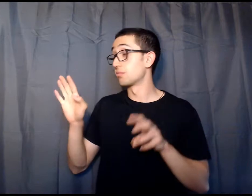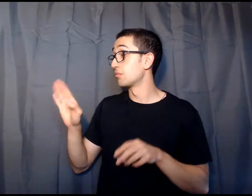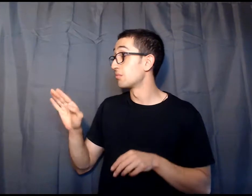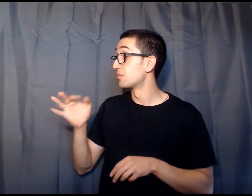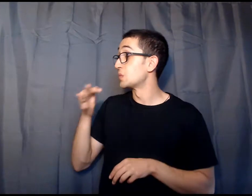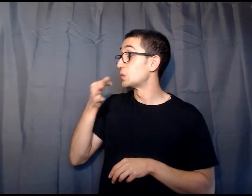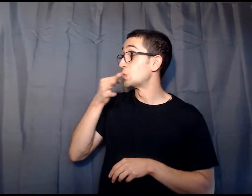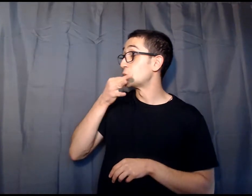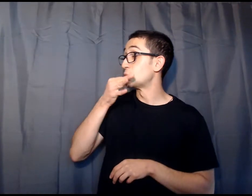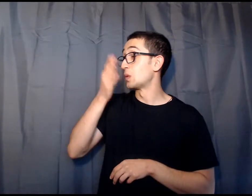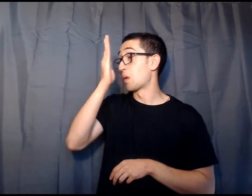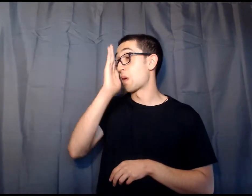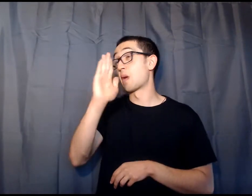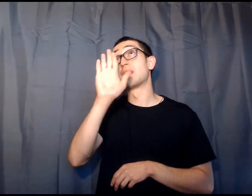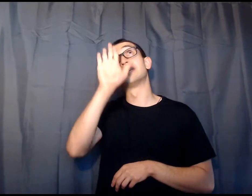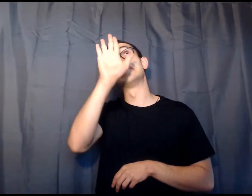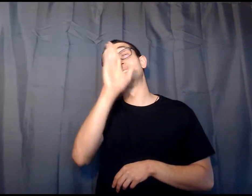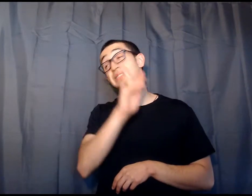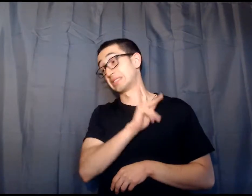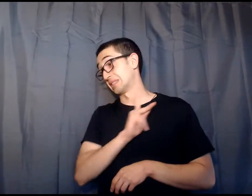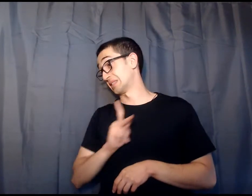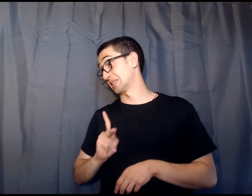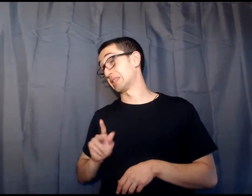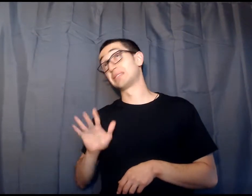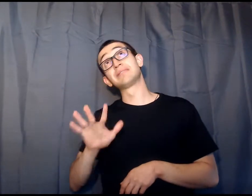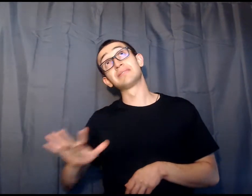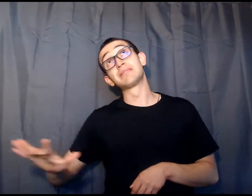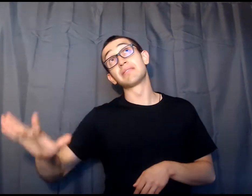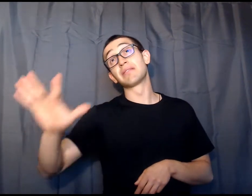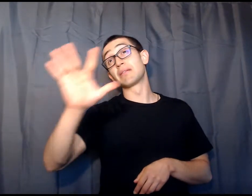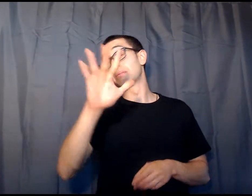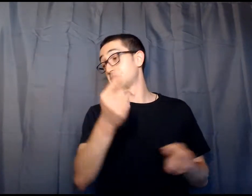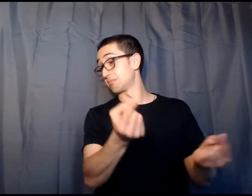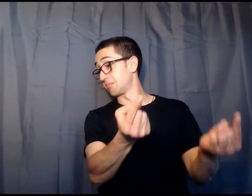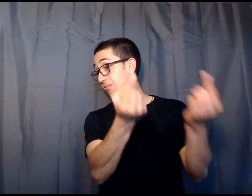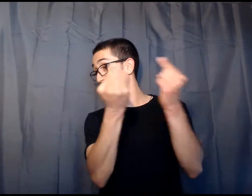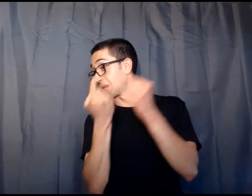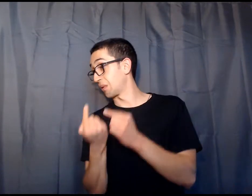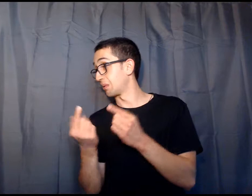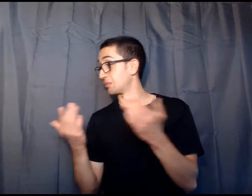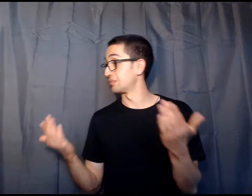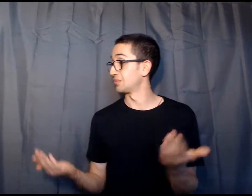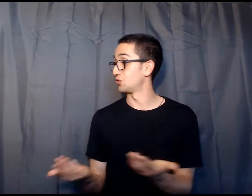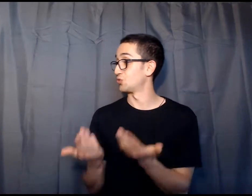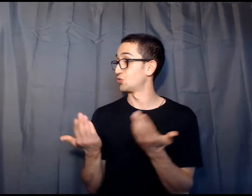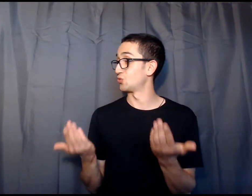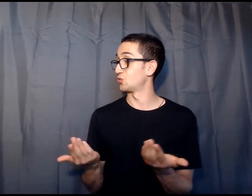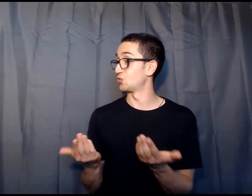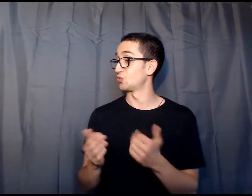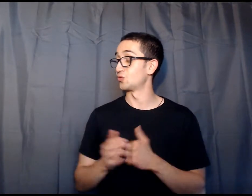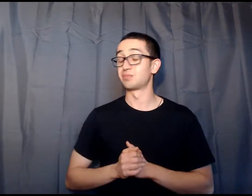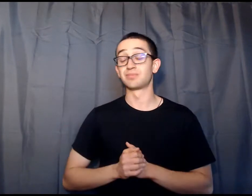'The kingdom of God is at hand for you.'